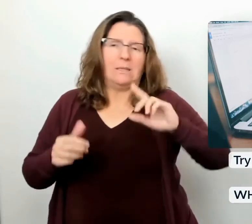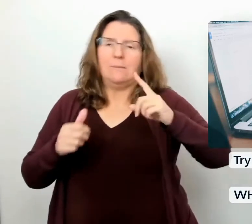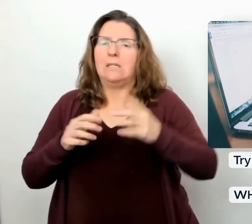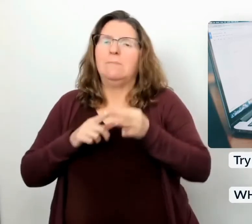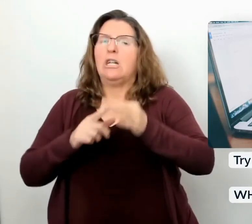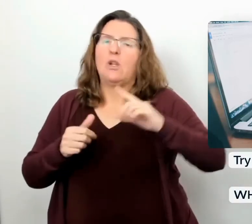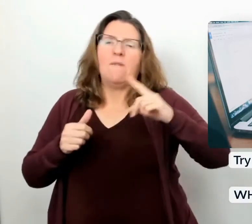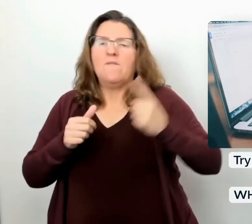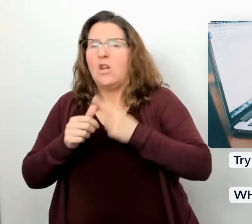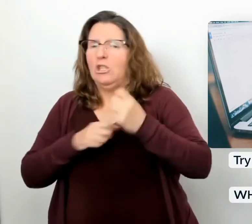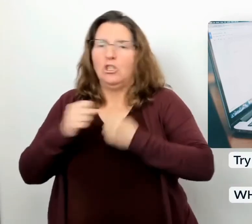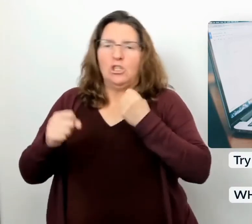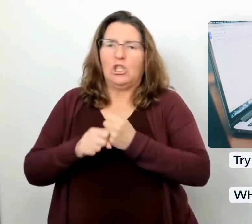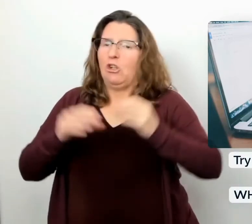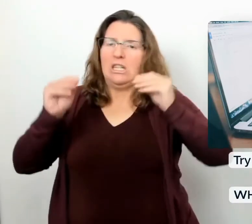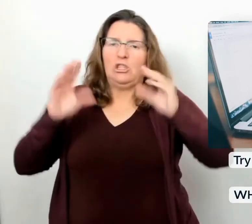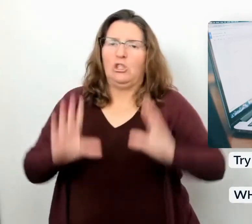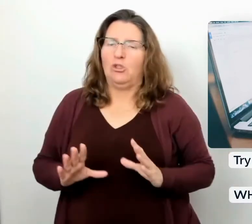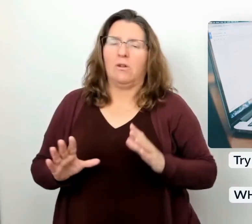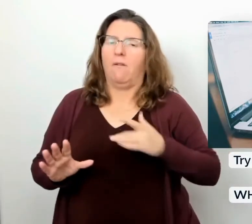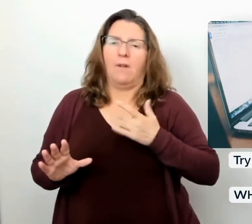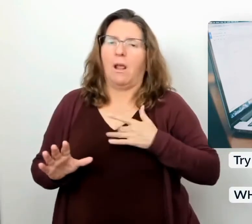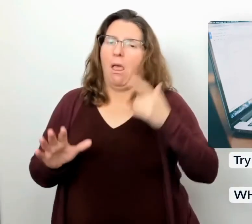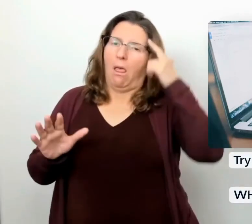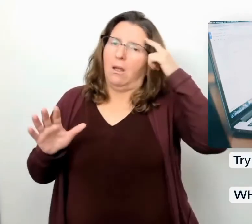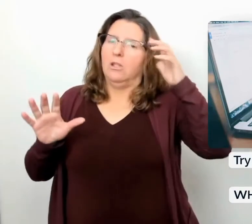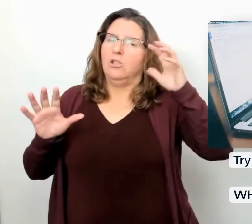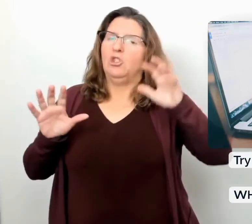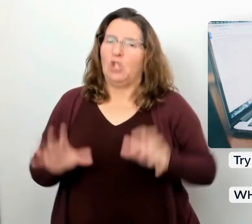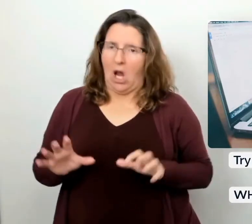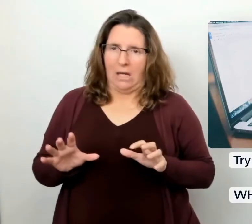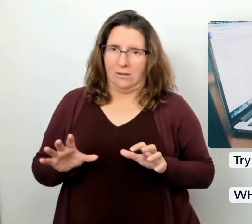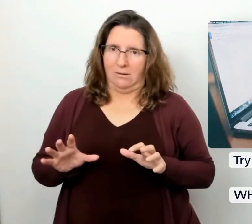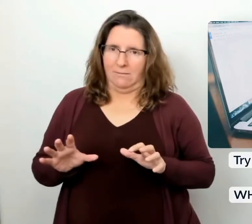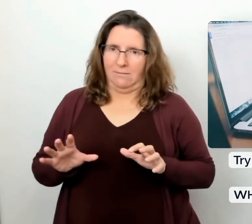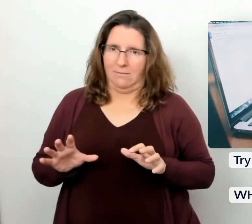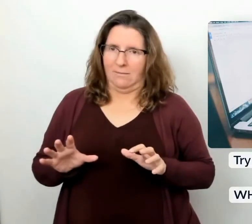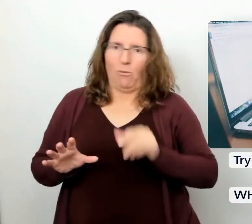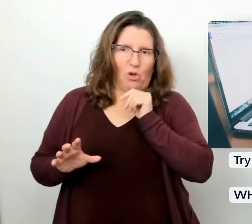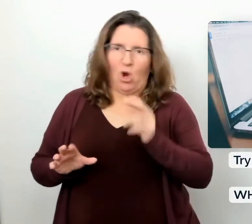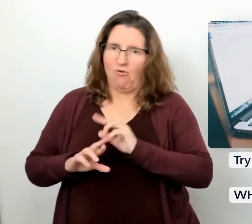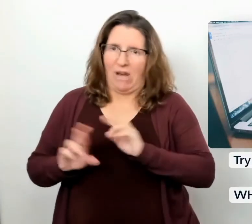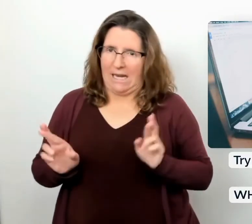All teachers, ESPECIALLY first-year teachers feel they don't have the proper training for their teaching assignments.